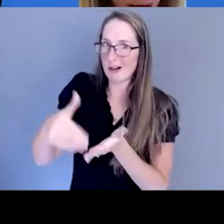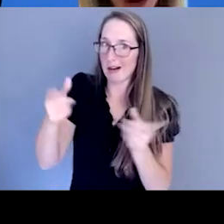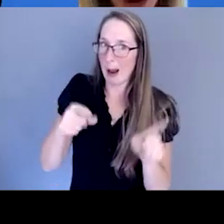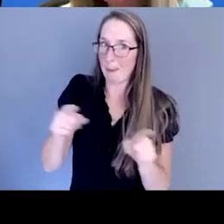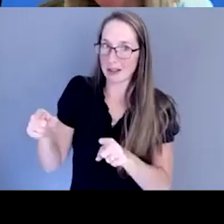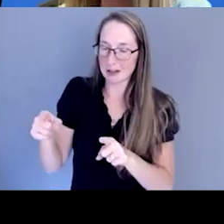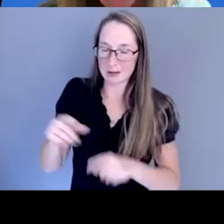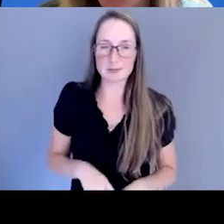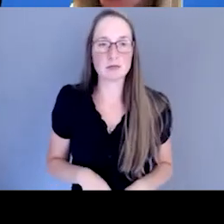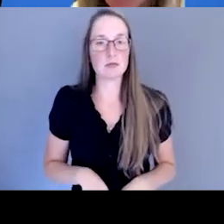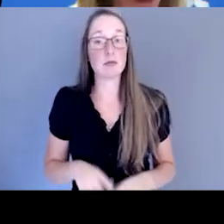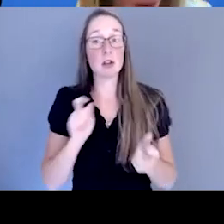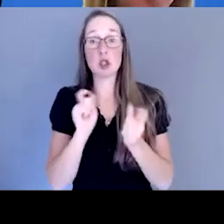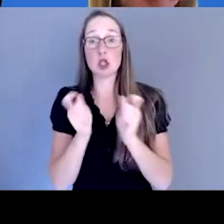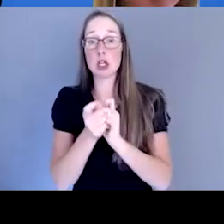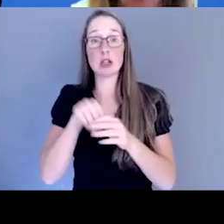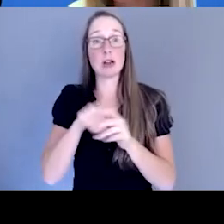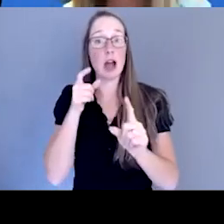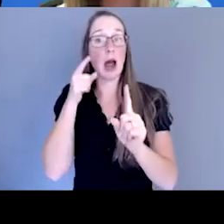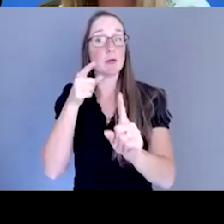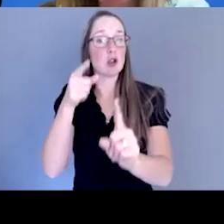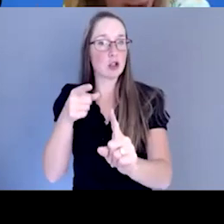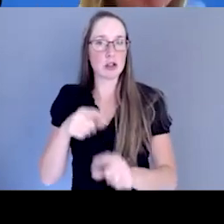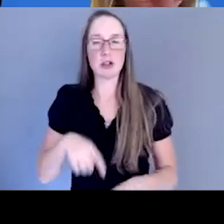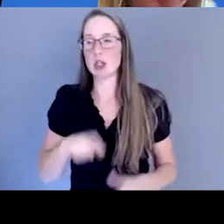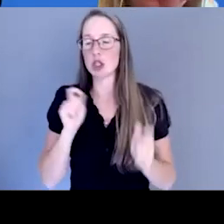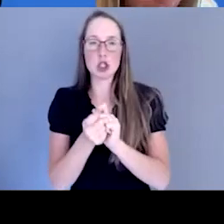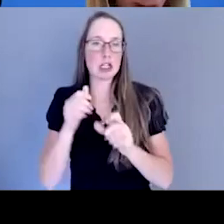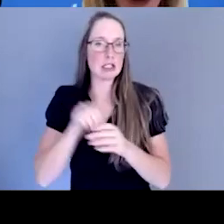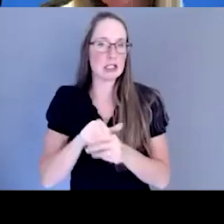changes in objective or scope, change in PI or Co-PI,